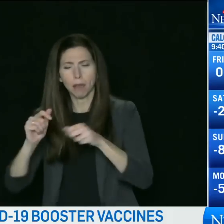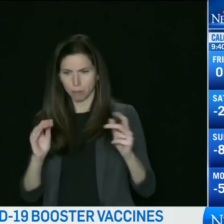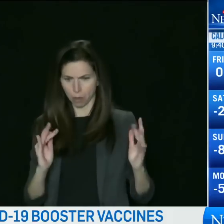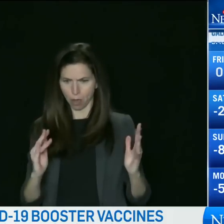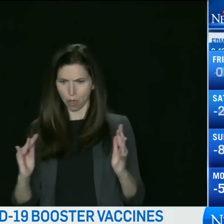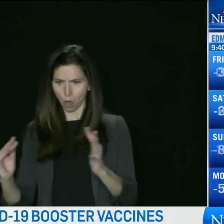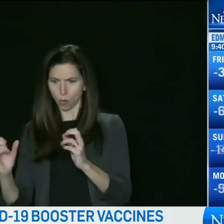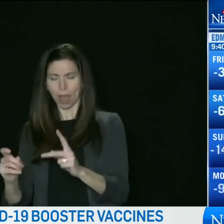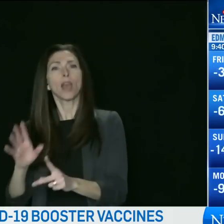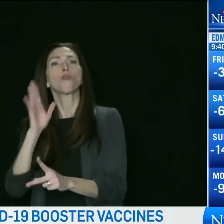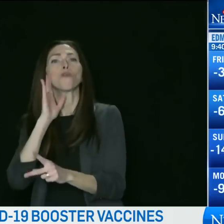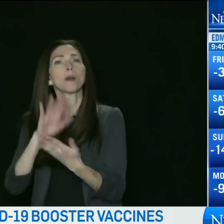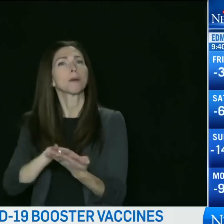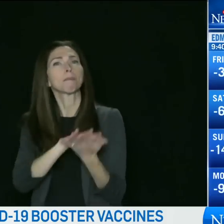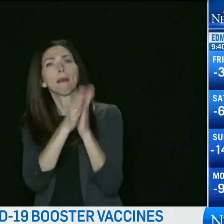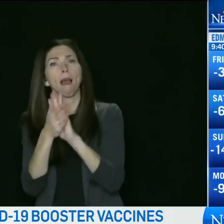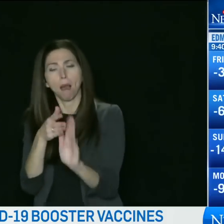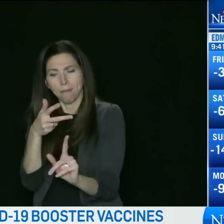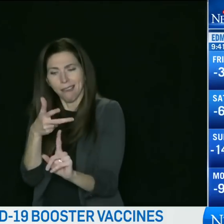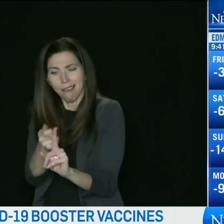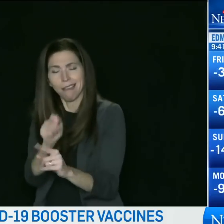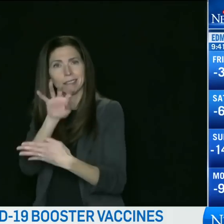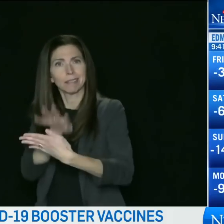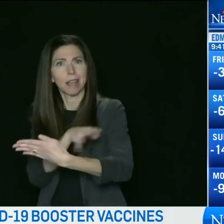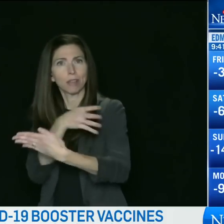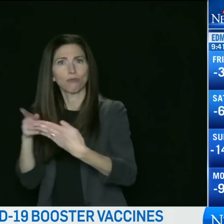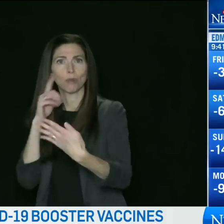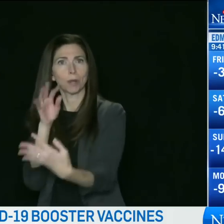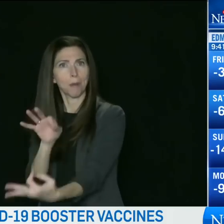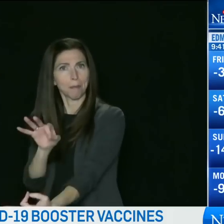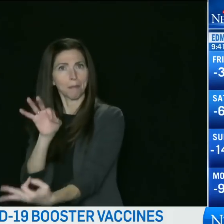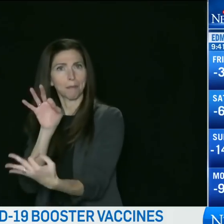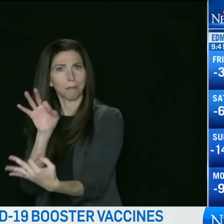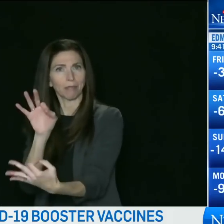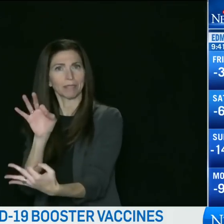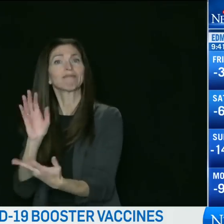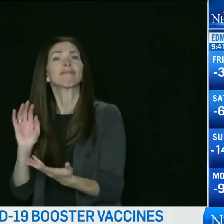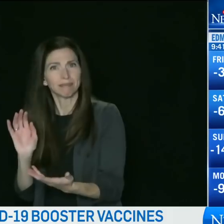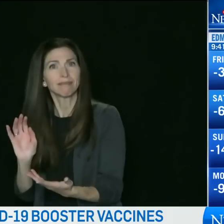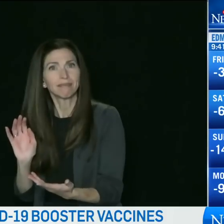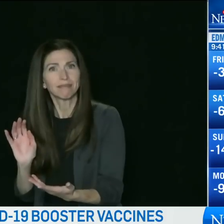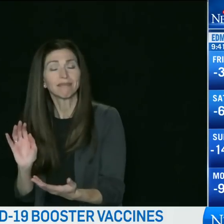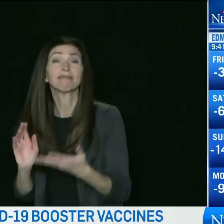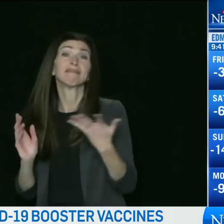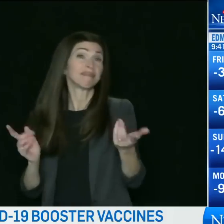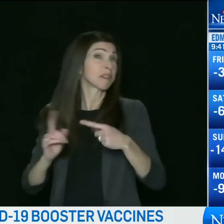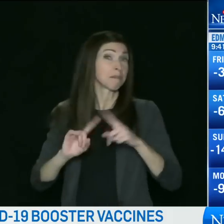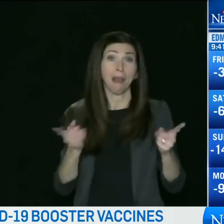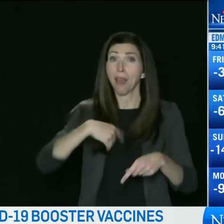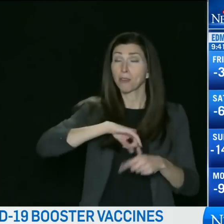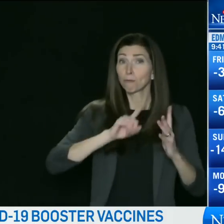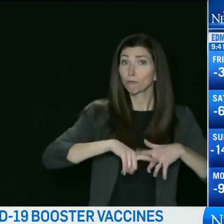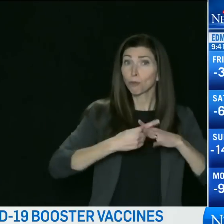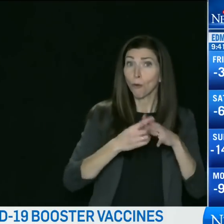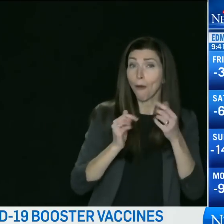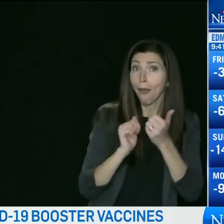AS WE LEARN MORE AND FURTHER STUDY CONTINUES AND RE LEARN HOW TO REFINE AND OPTIMIZE THE SCHEDULE IN THE SERIES, THAT'S A